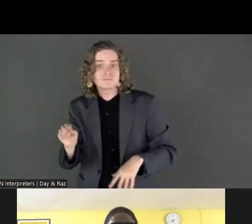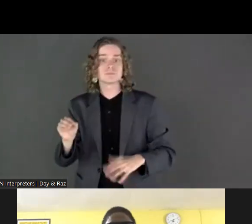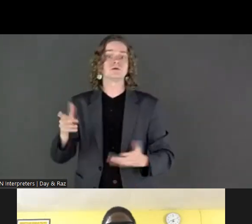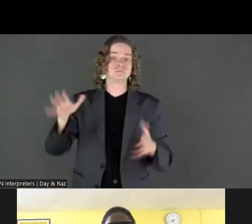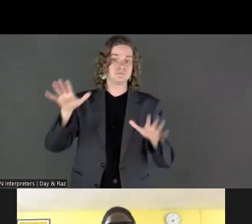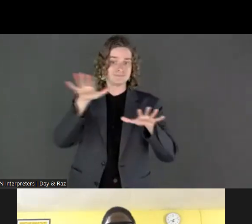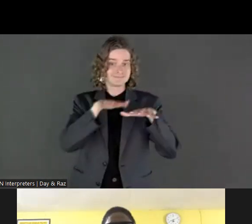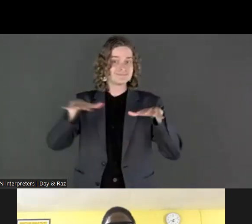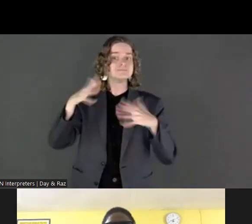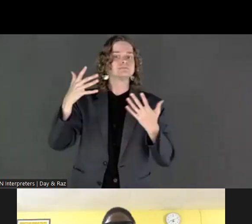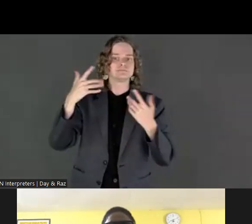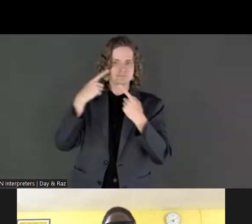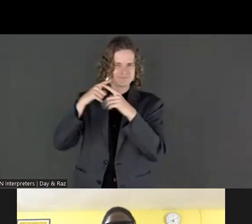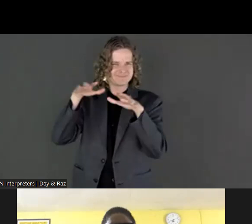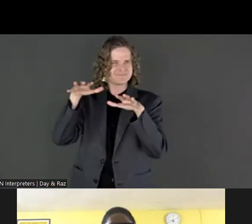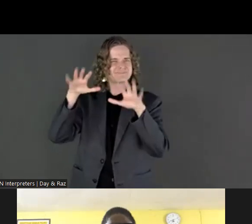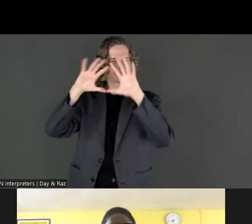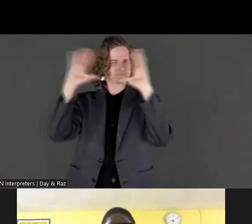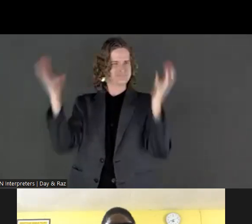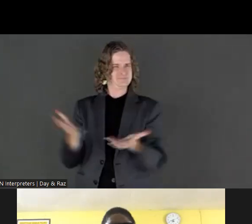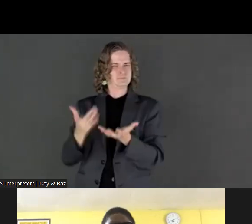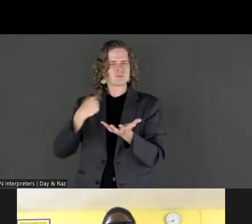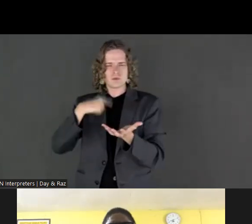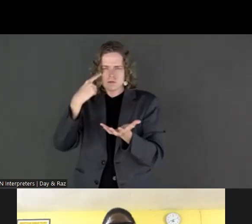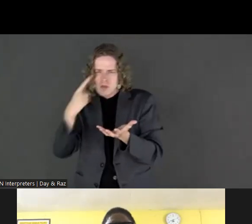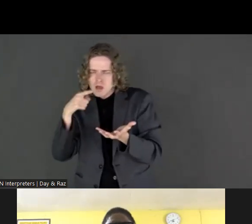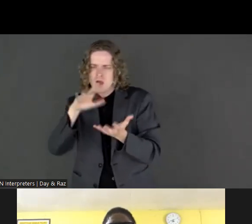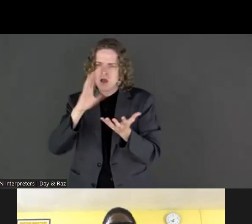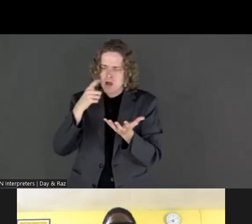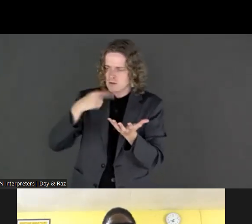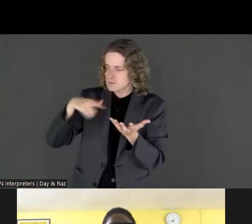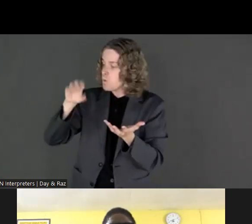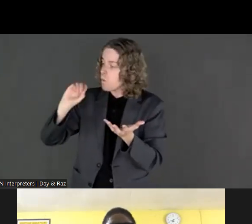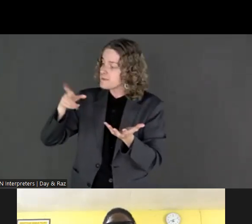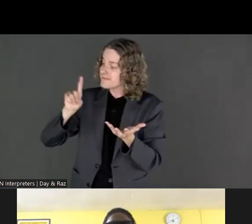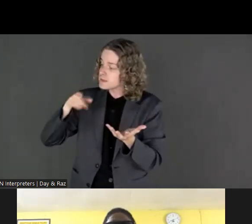disabilities have the resources and opportunities to influence humanitarian leadership and decision